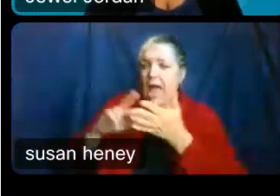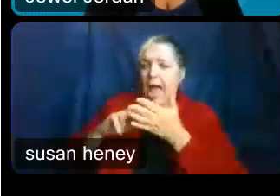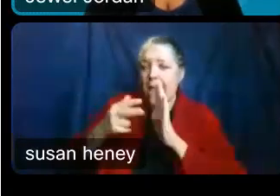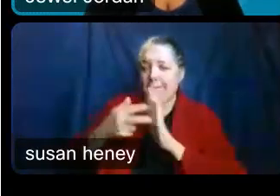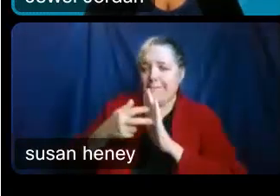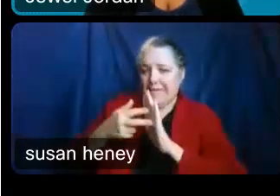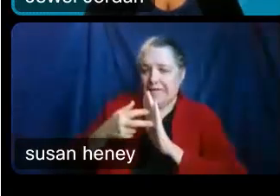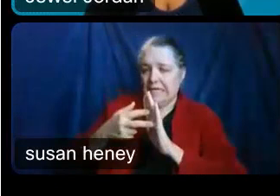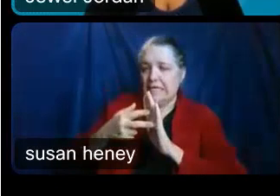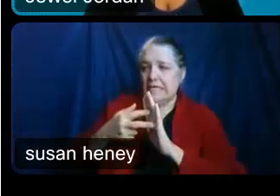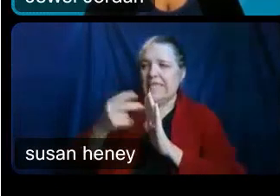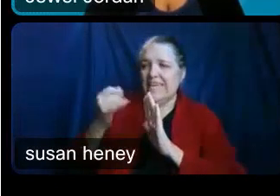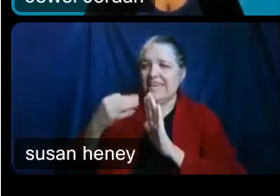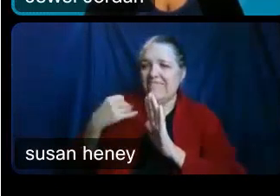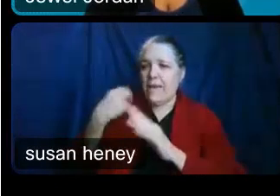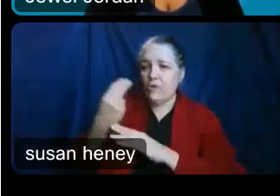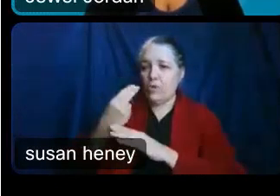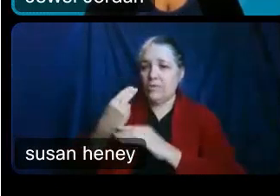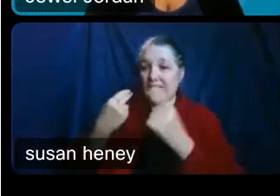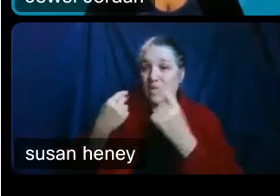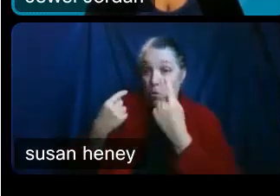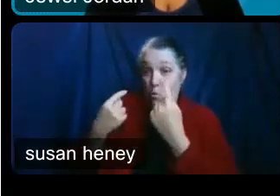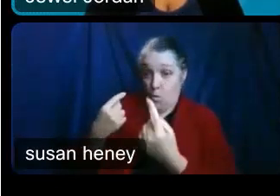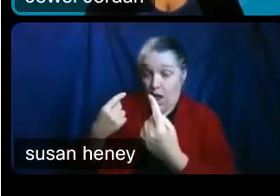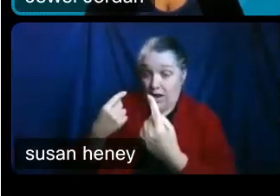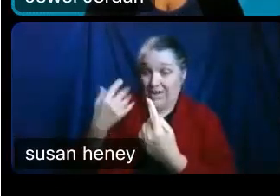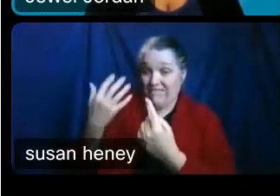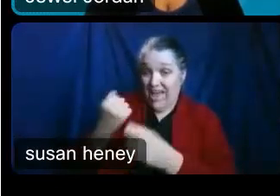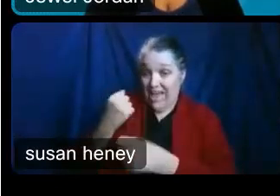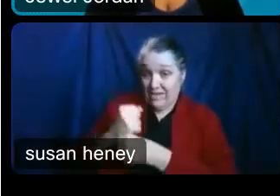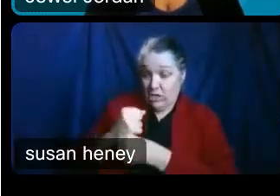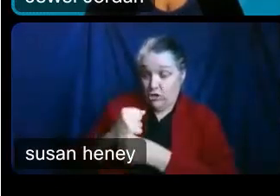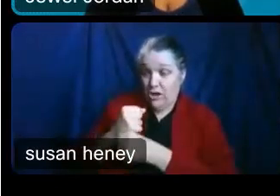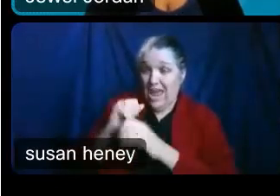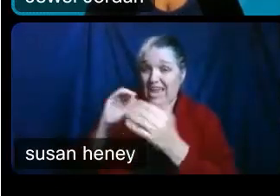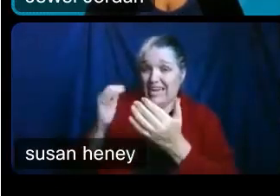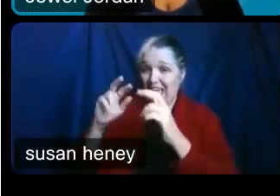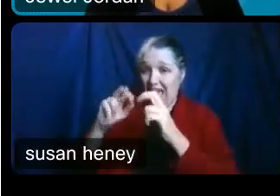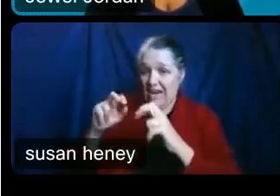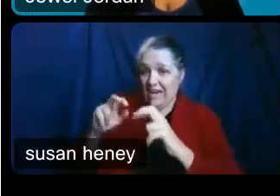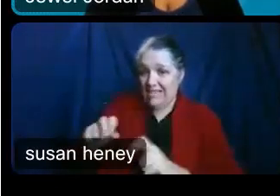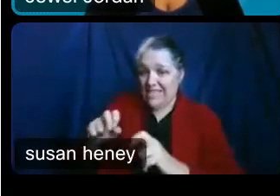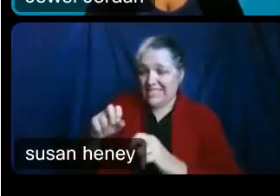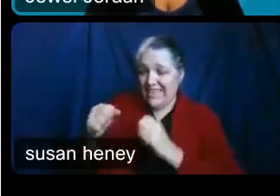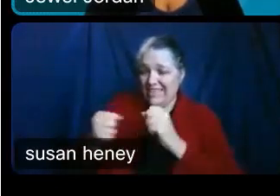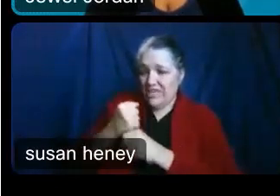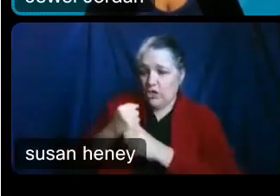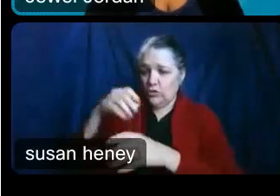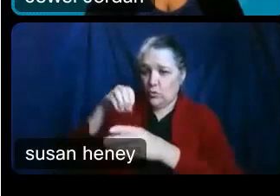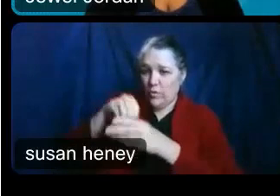a single 5-year dataset and analyzing the years within that data set. So, is that -- so